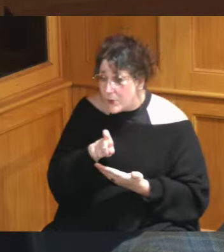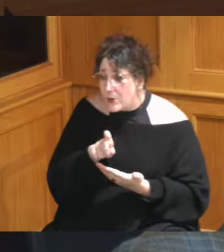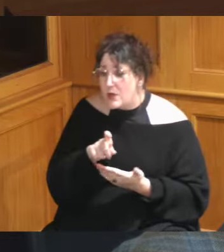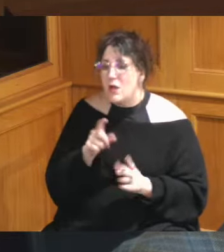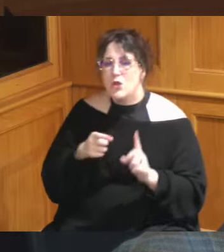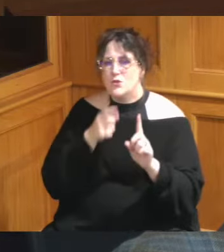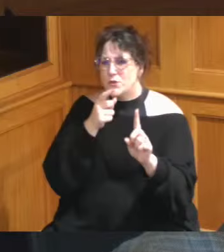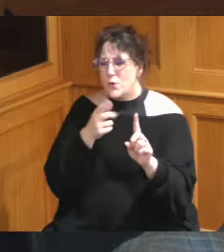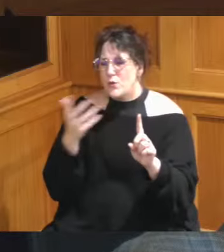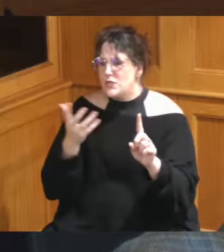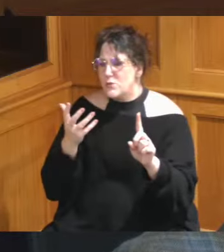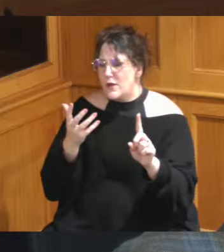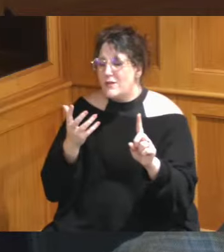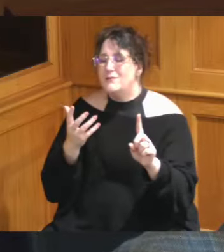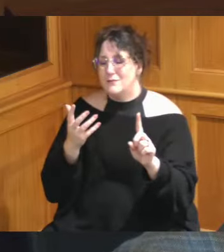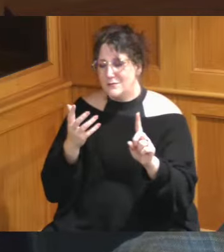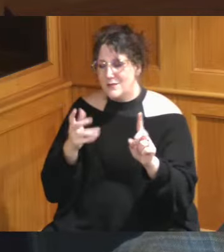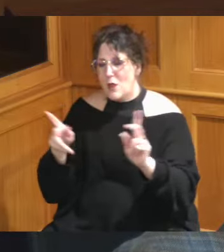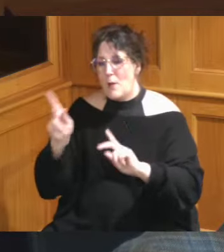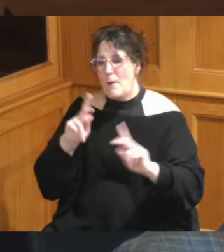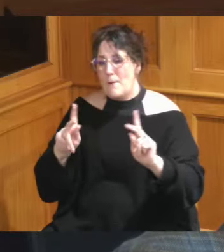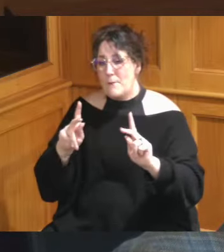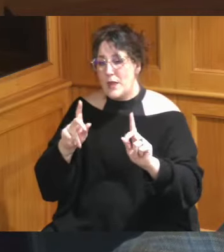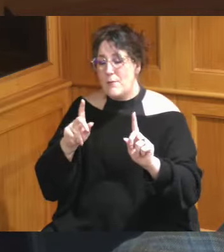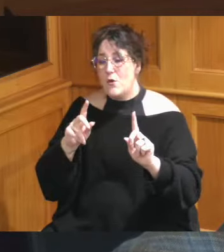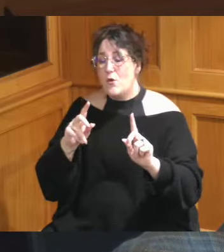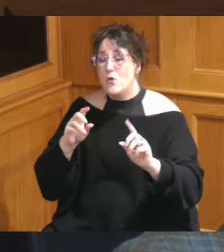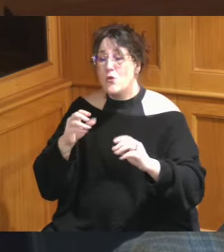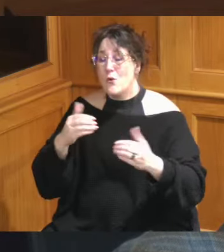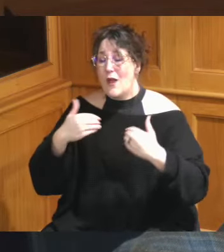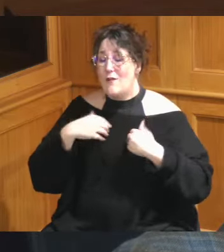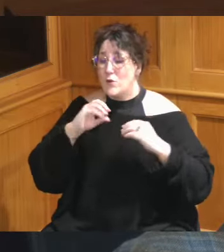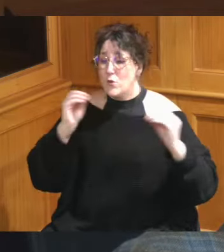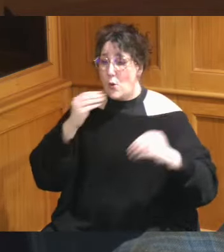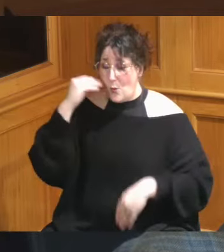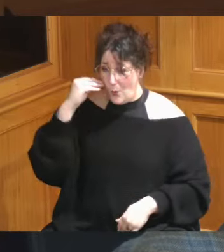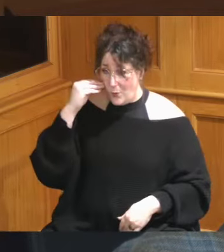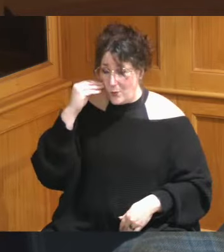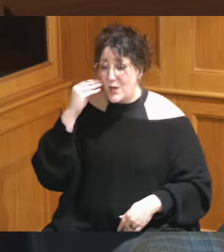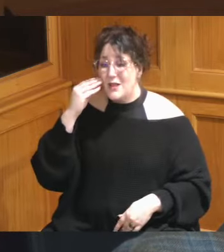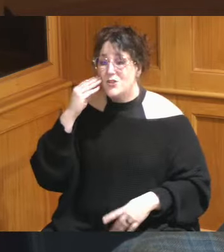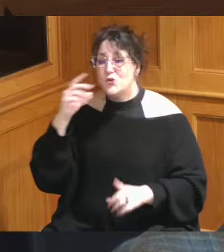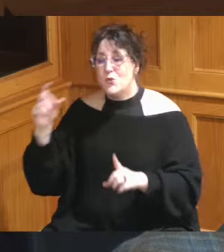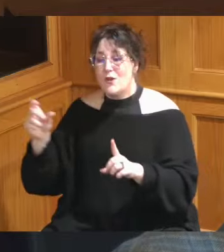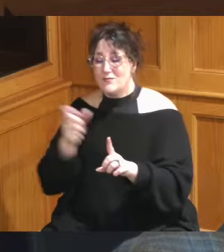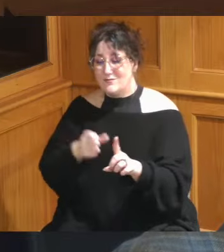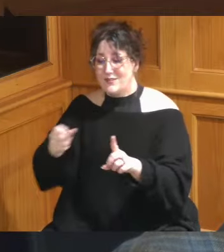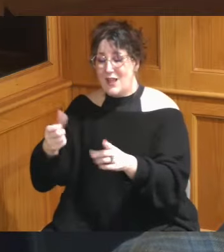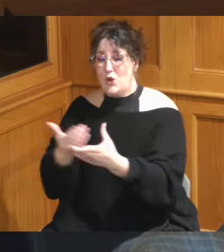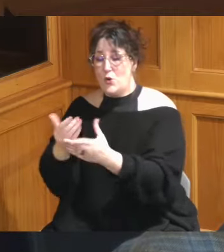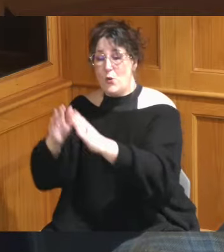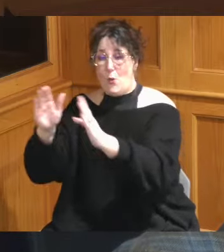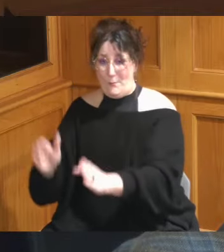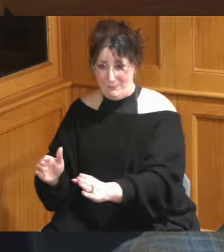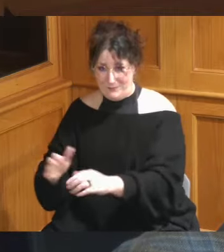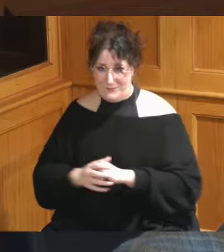to get people that's unhoused housed. And so I'm happy that that is in the budget. So with that,